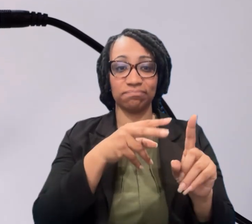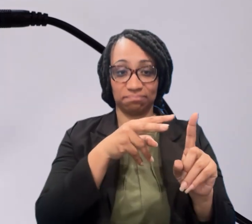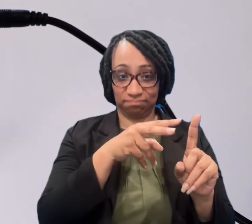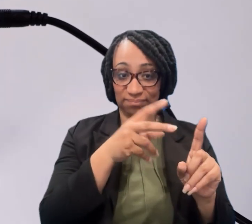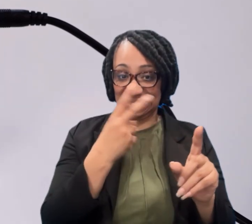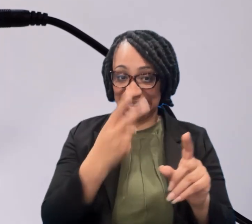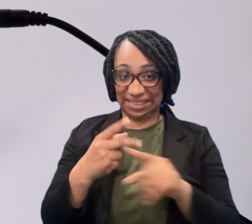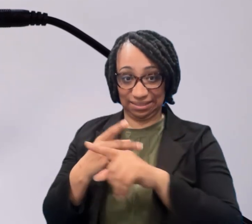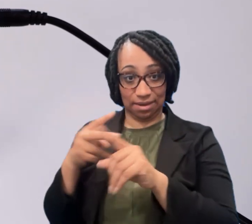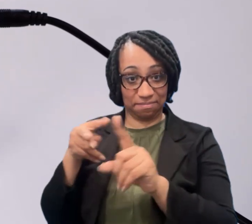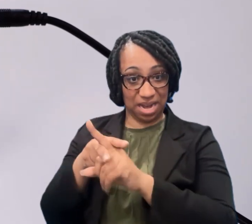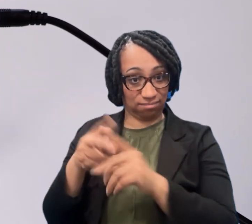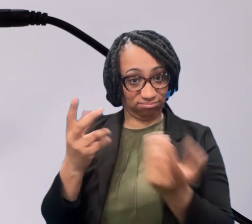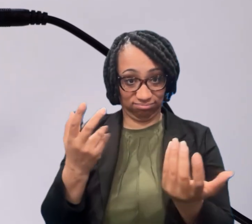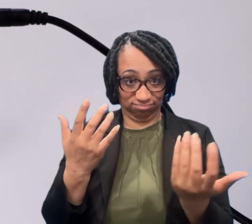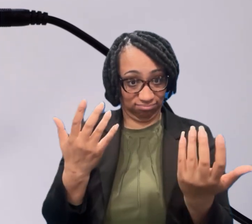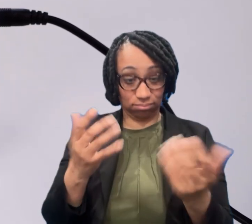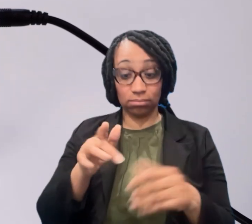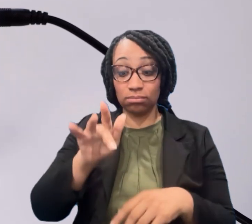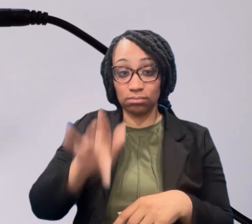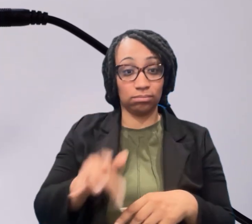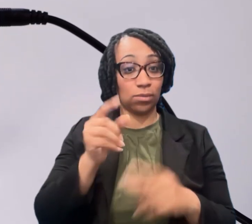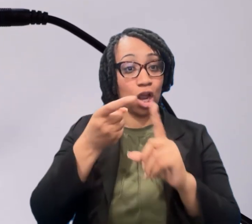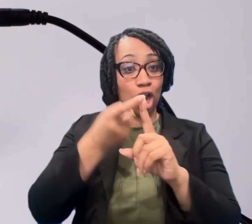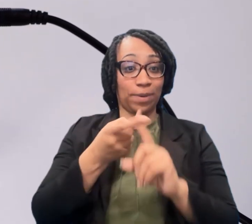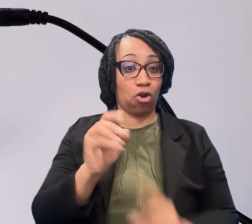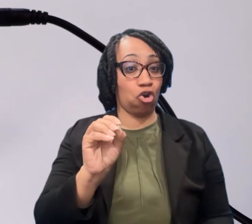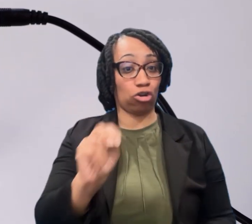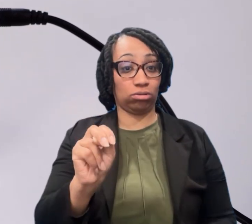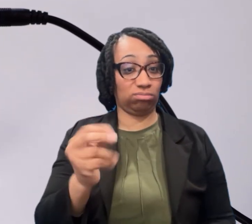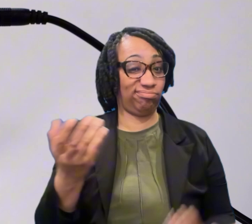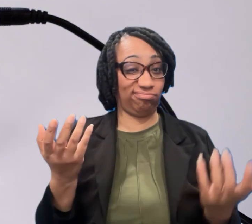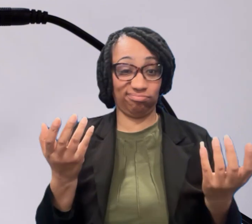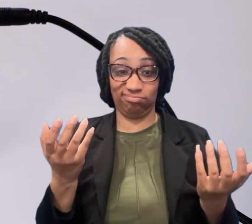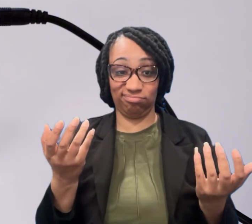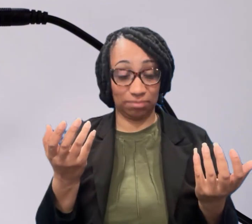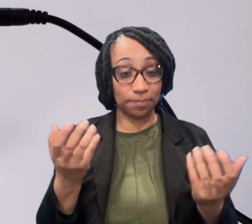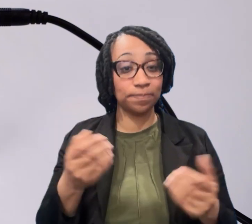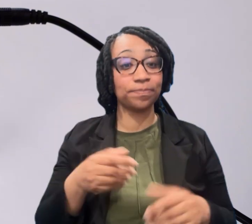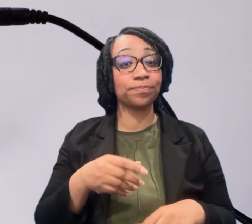battery indicator because it is plug-in only. When the pump turns on, it automatically turns